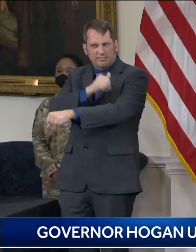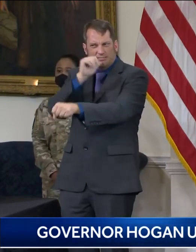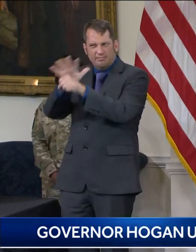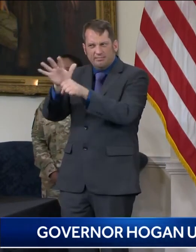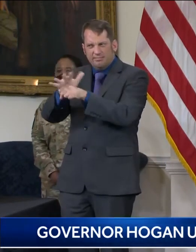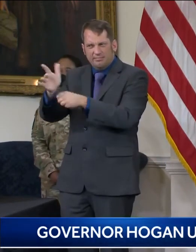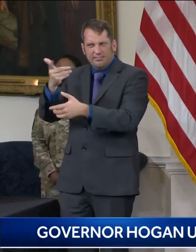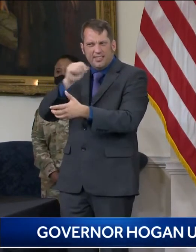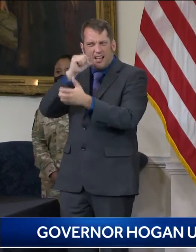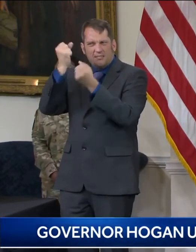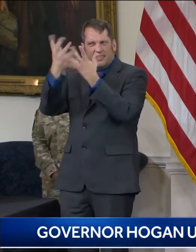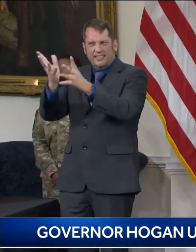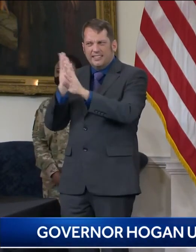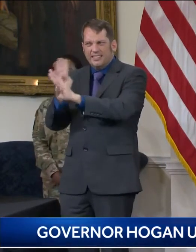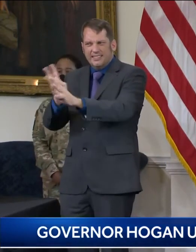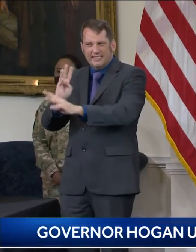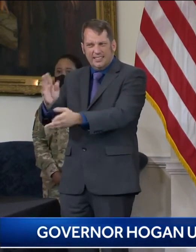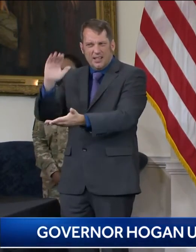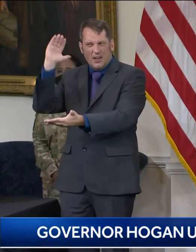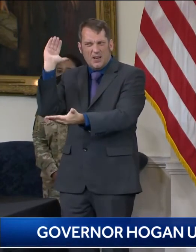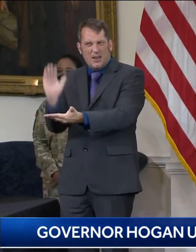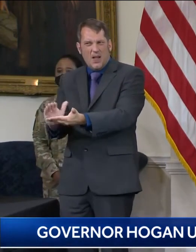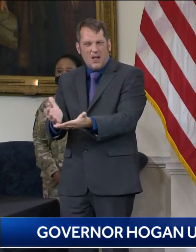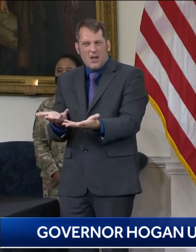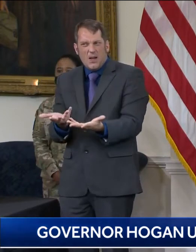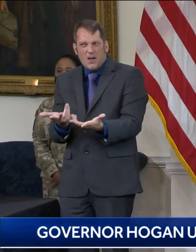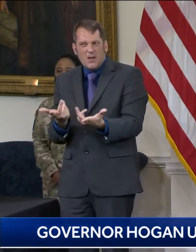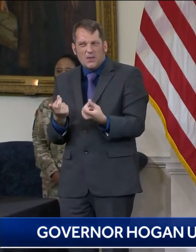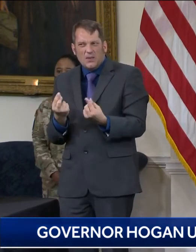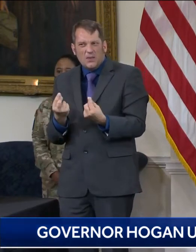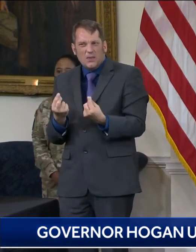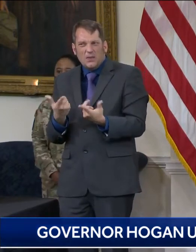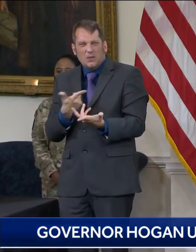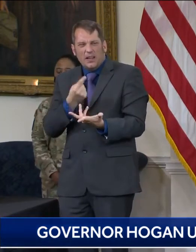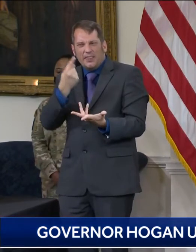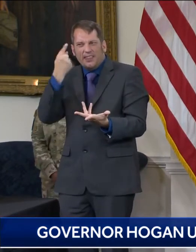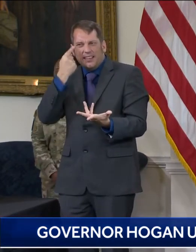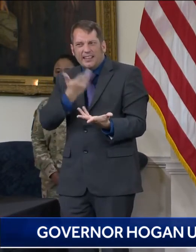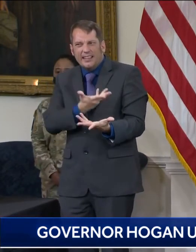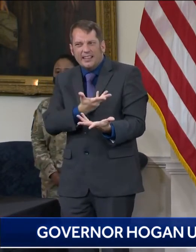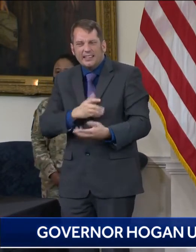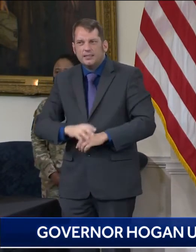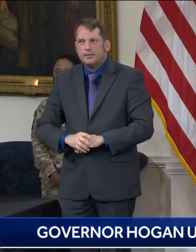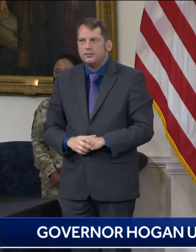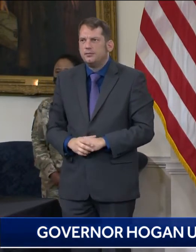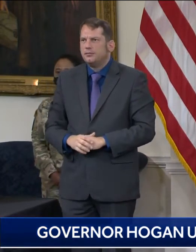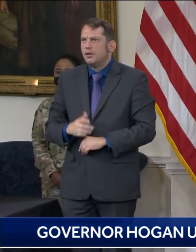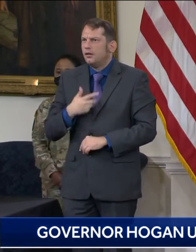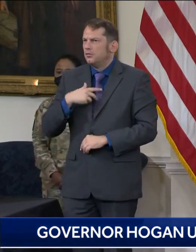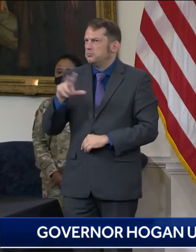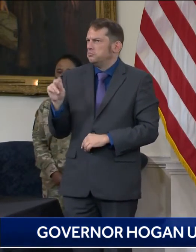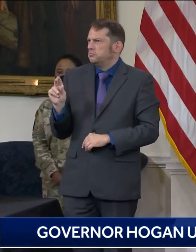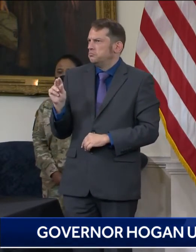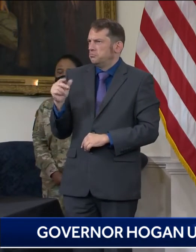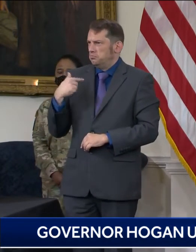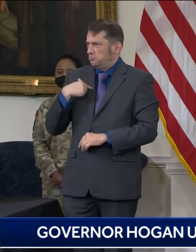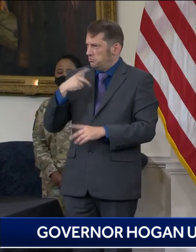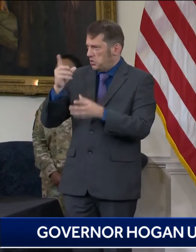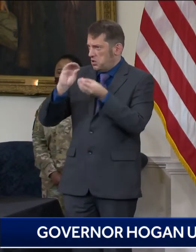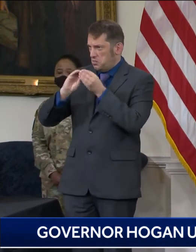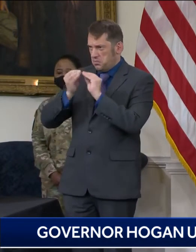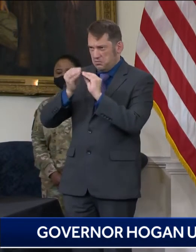DRAMATICALLY CONSERVING -- CONCERNING.